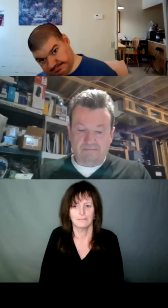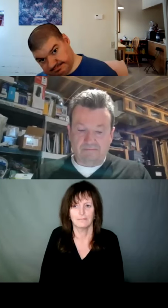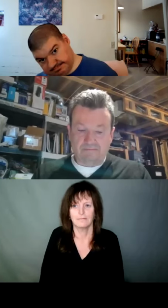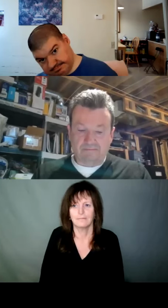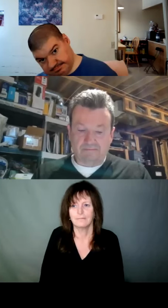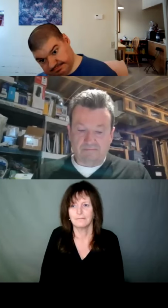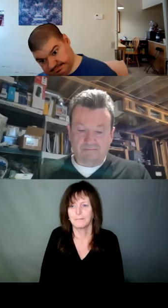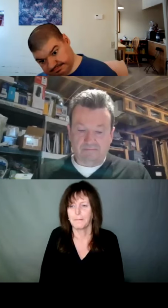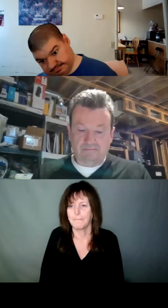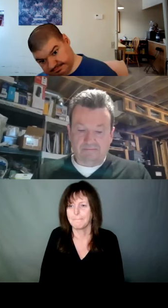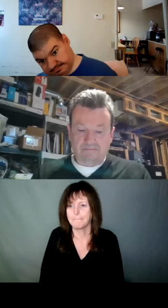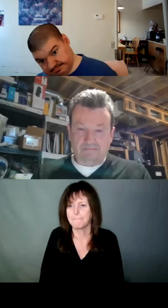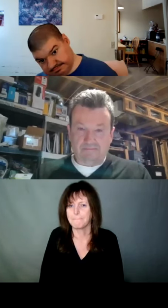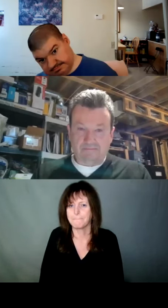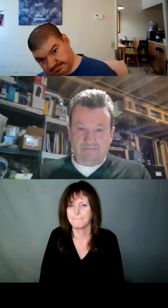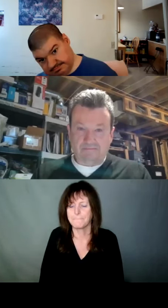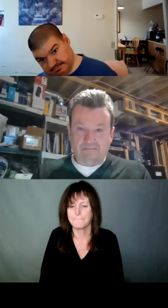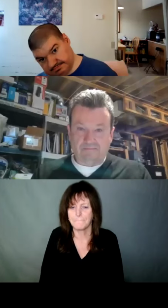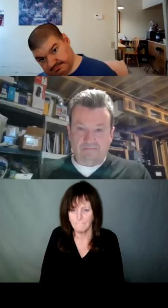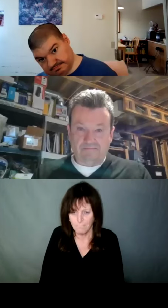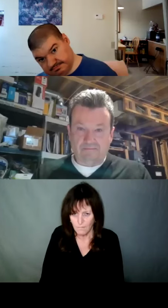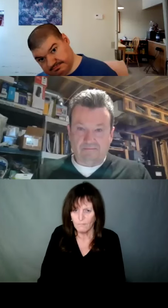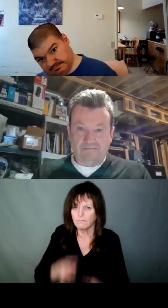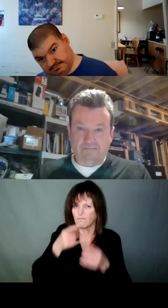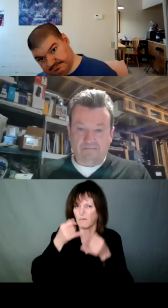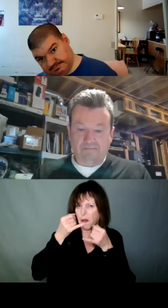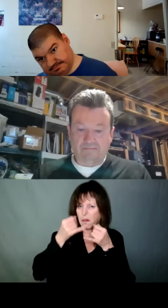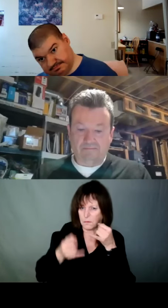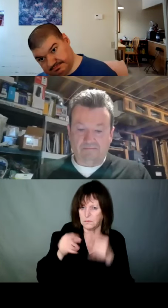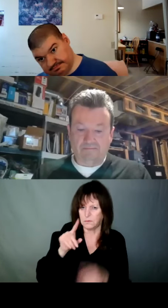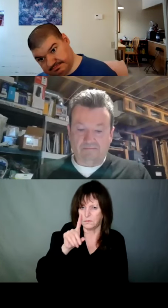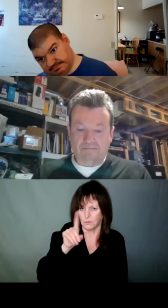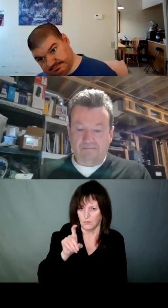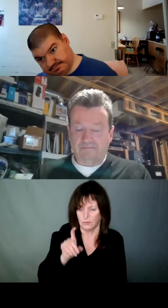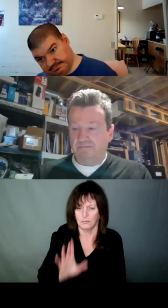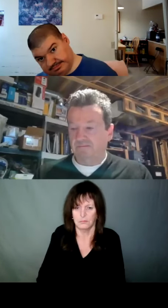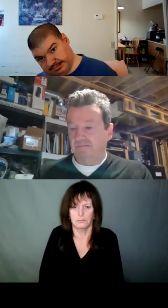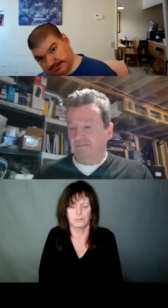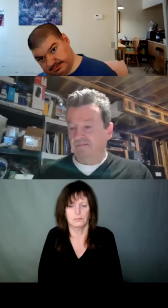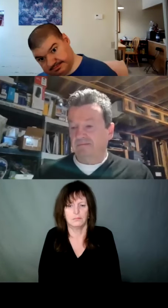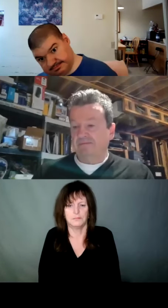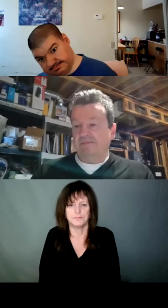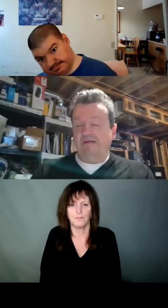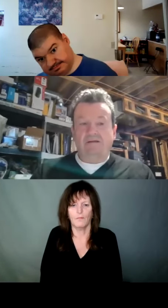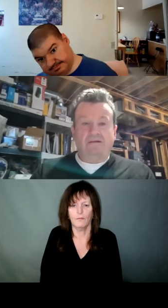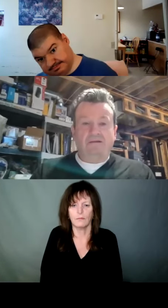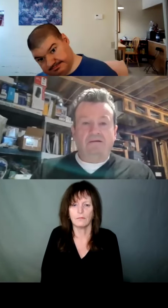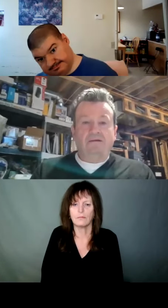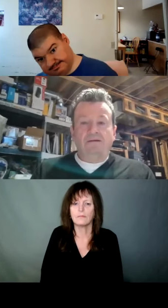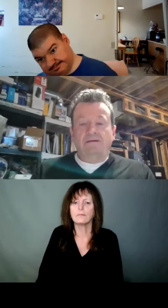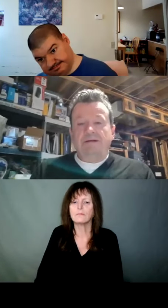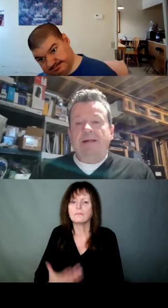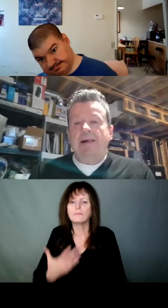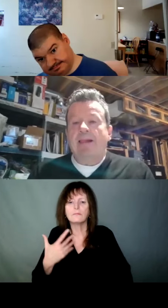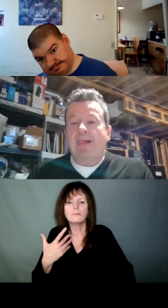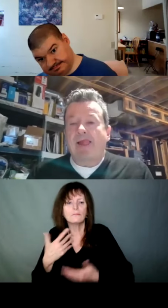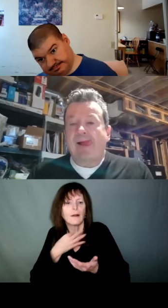I will get five, four, three, two, one.